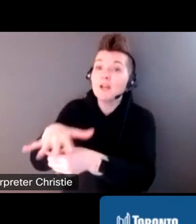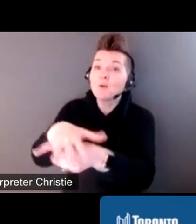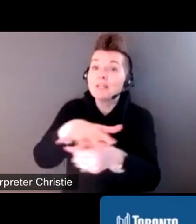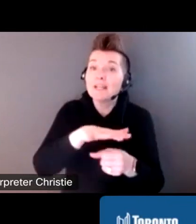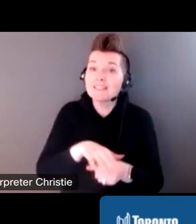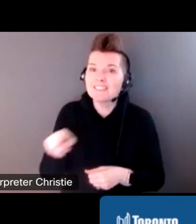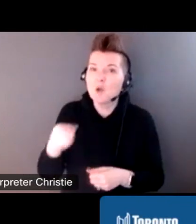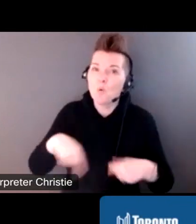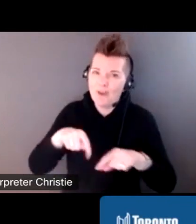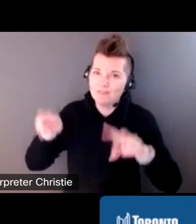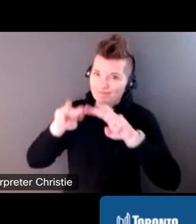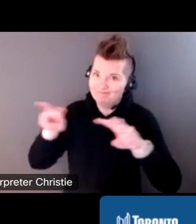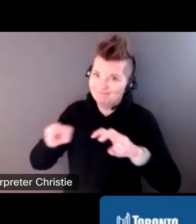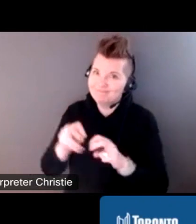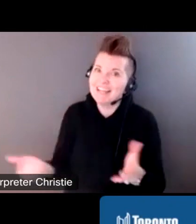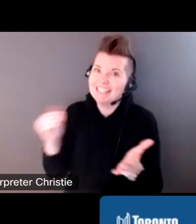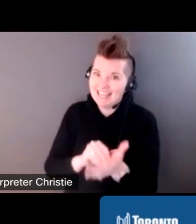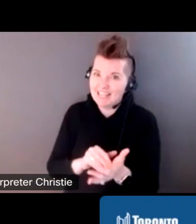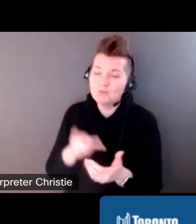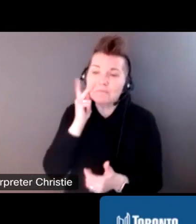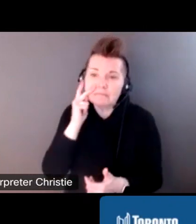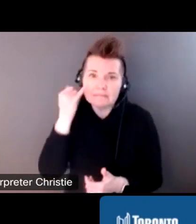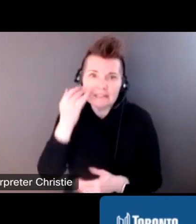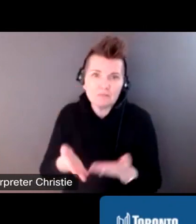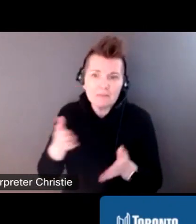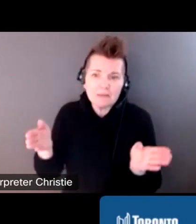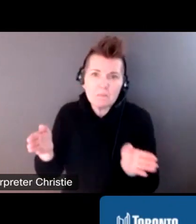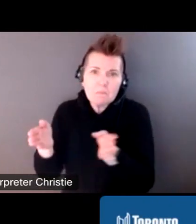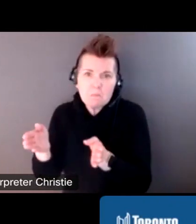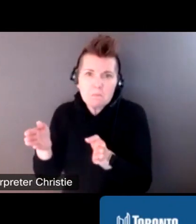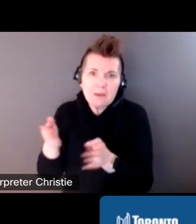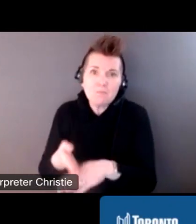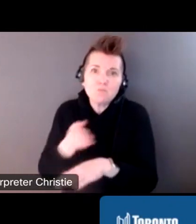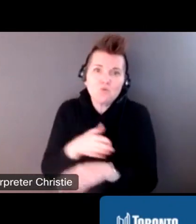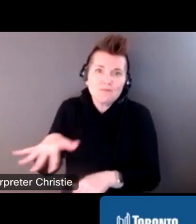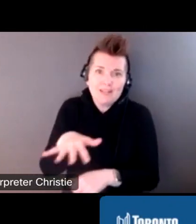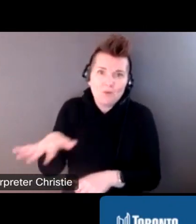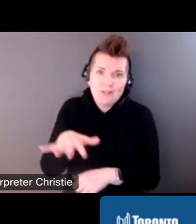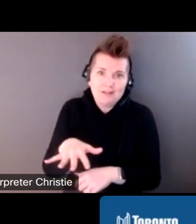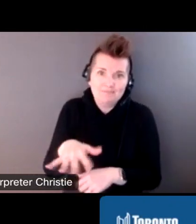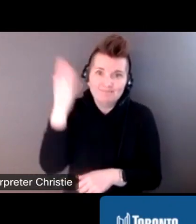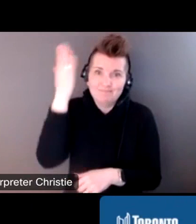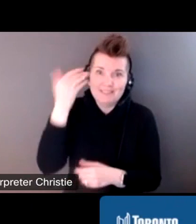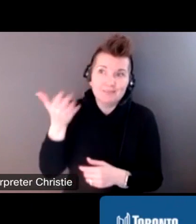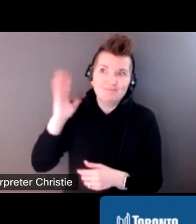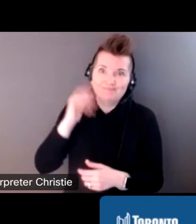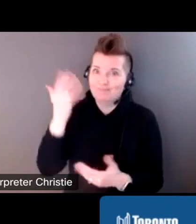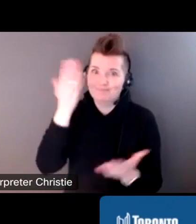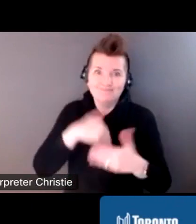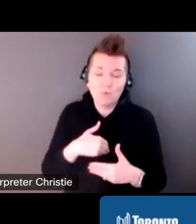and see what opportunities there are to improve what's there. Speaker: Thank you. Charissa Iogna: Perfect.